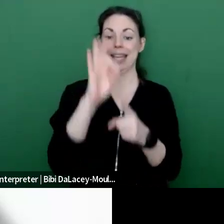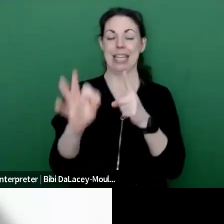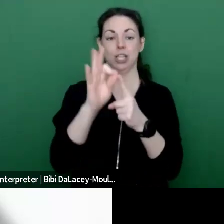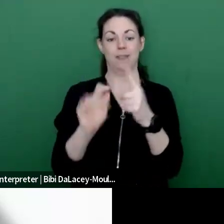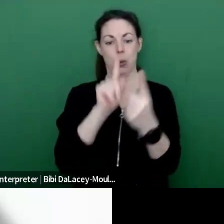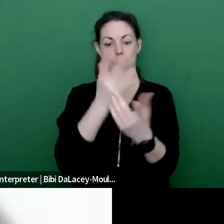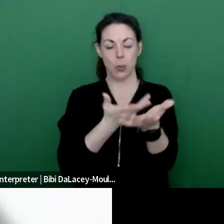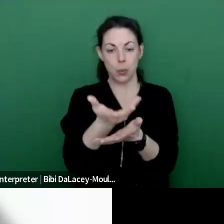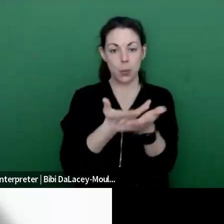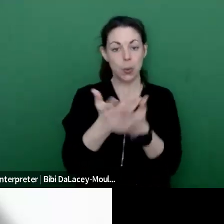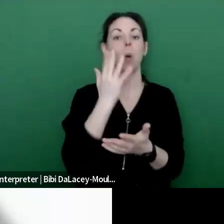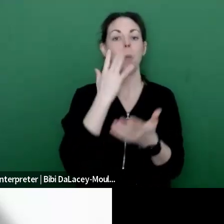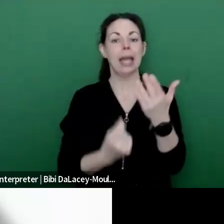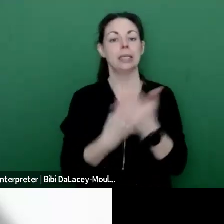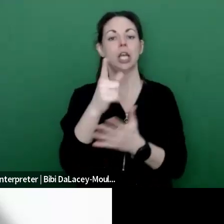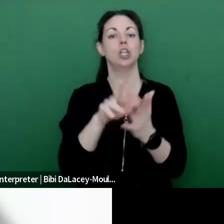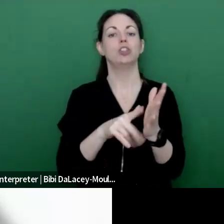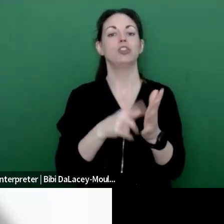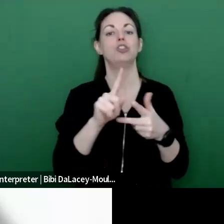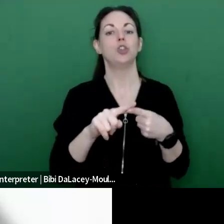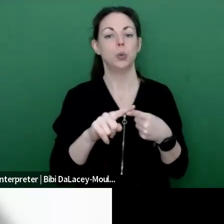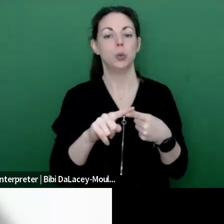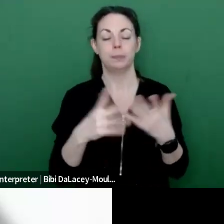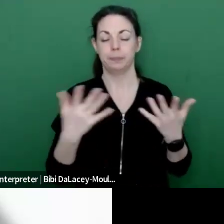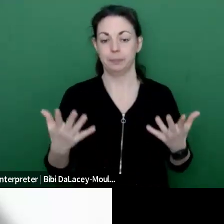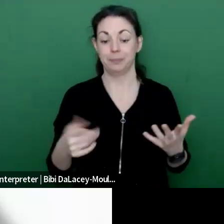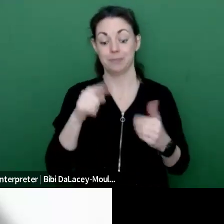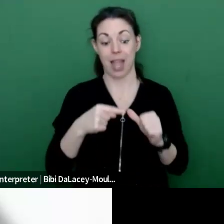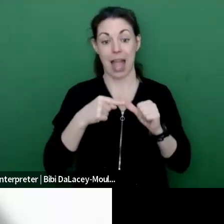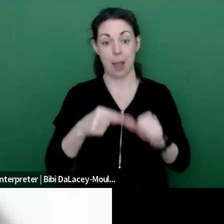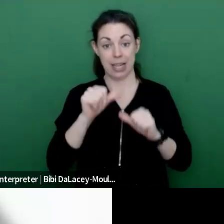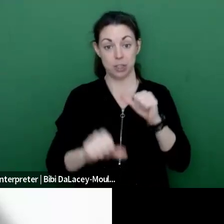process. So if all of that sounds really exciting, please apply.